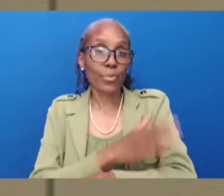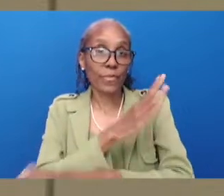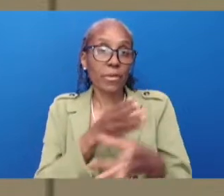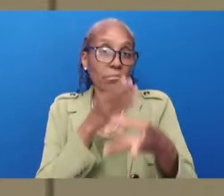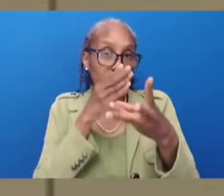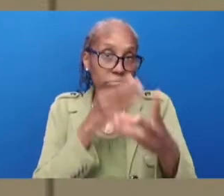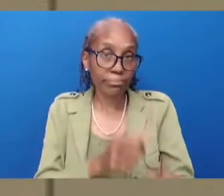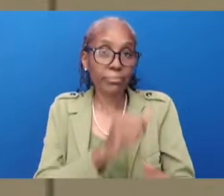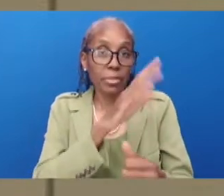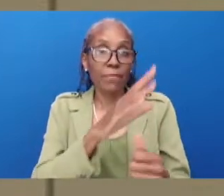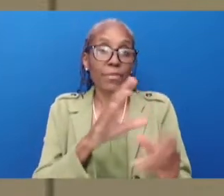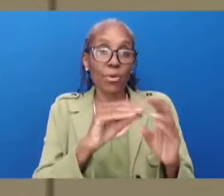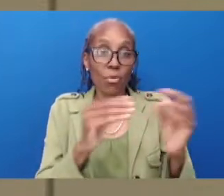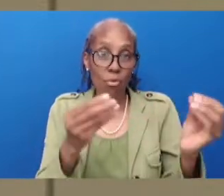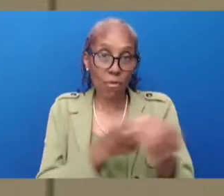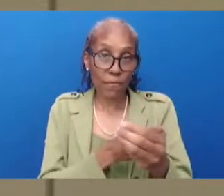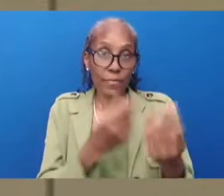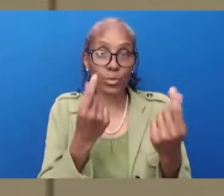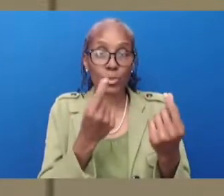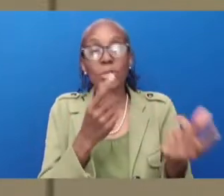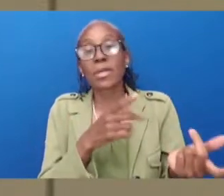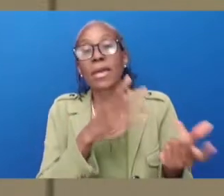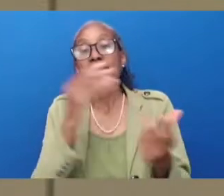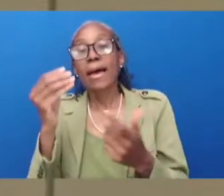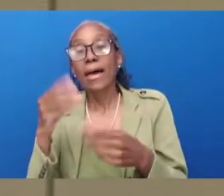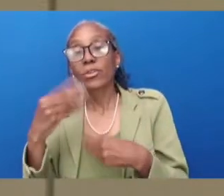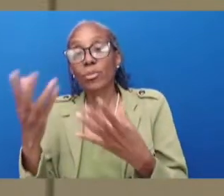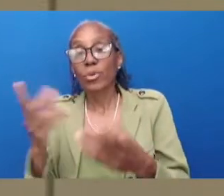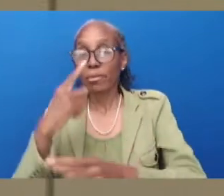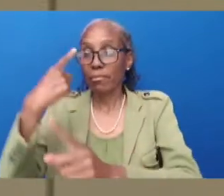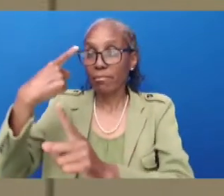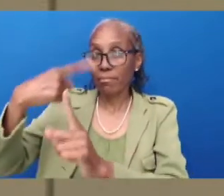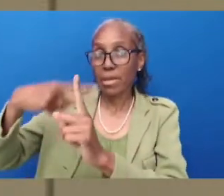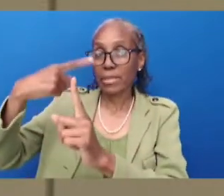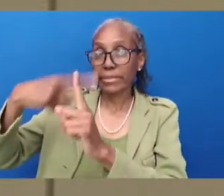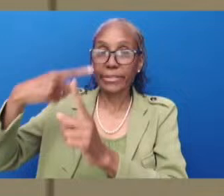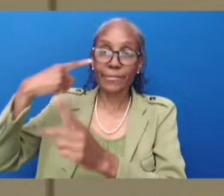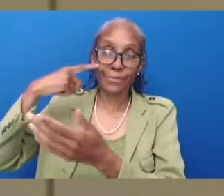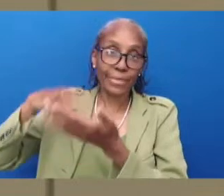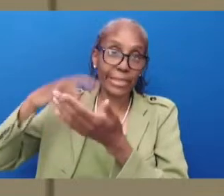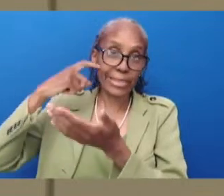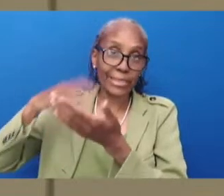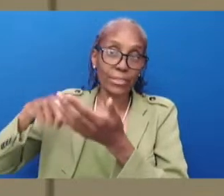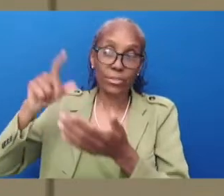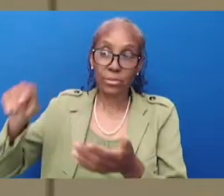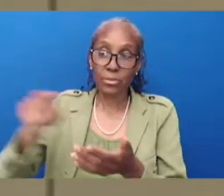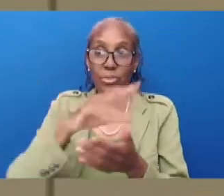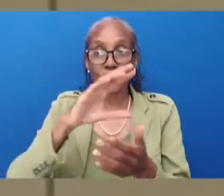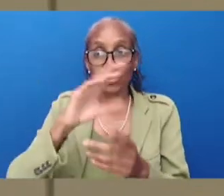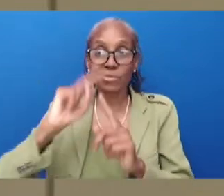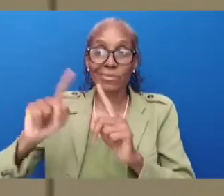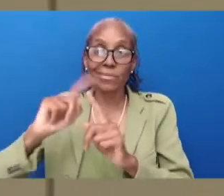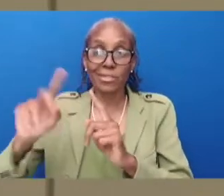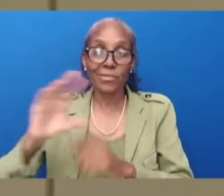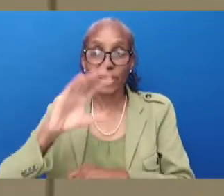PROFESSIONAL DEVELOPMENT, NOT